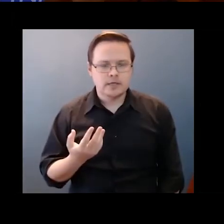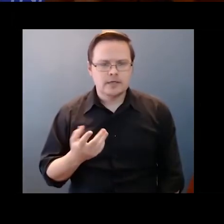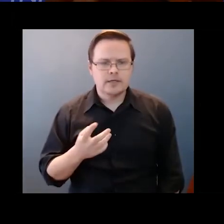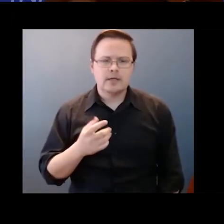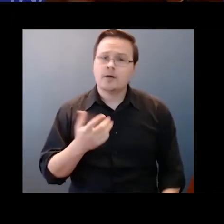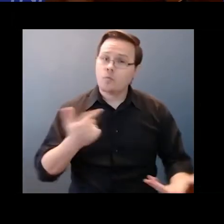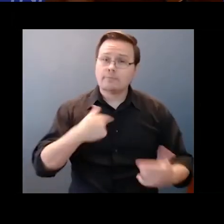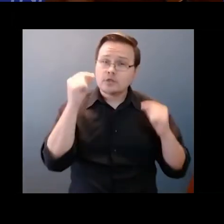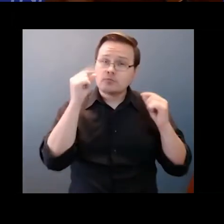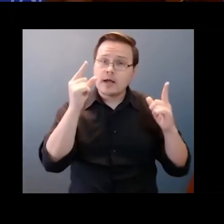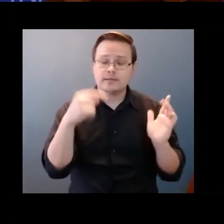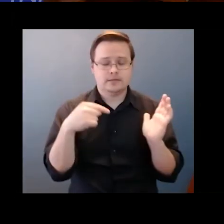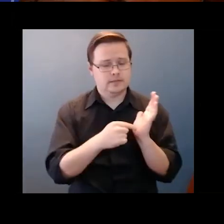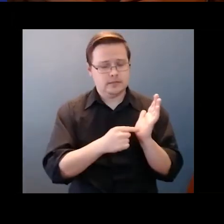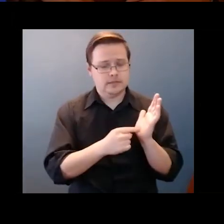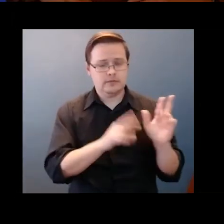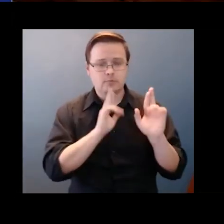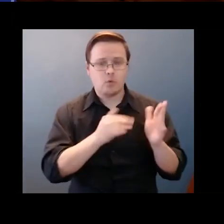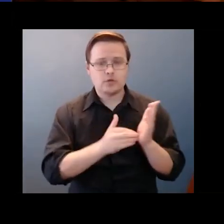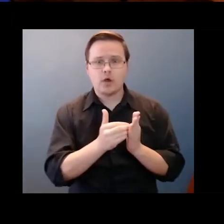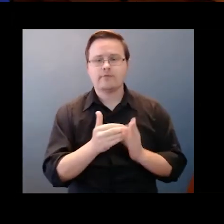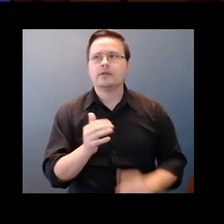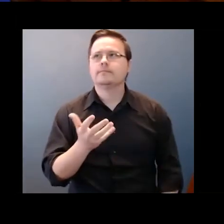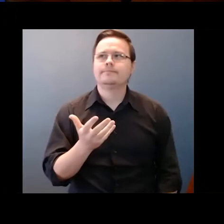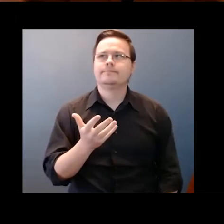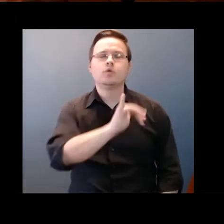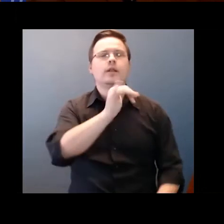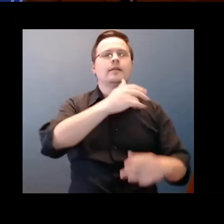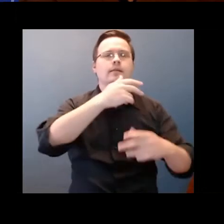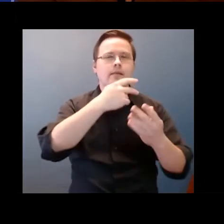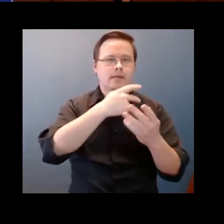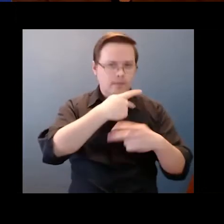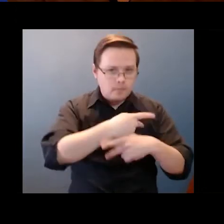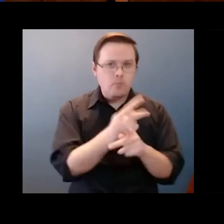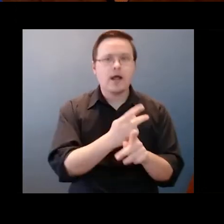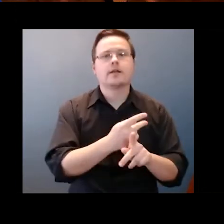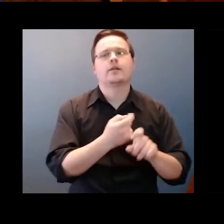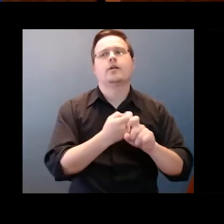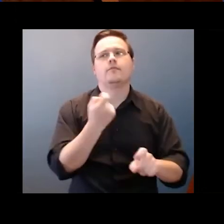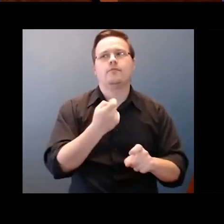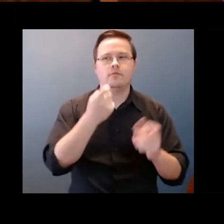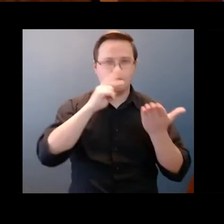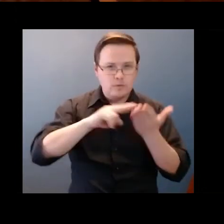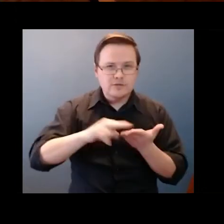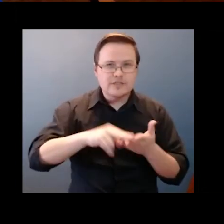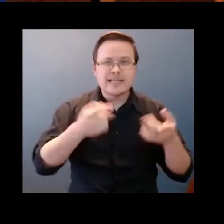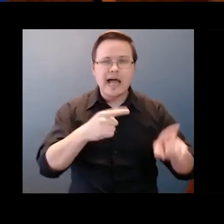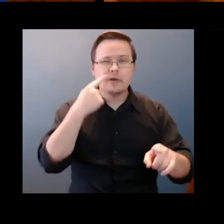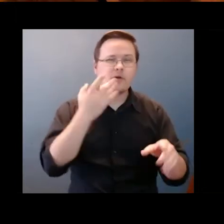often the product research that had been happening for over a year. But we didn't quite know